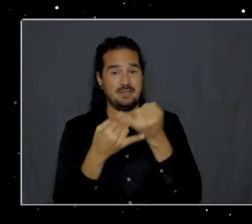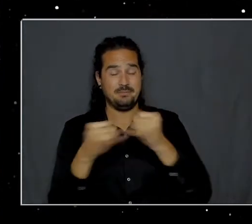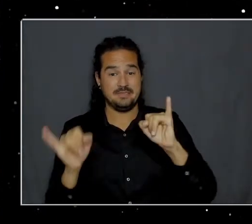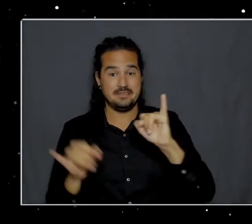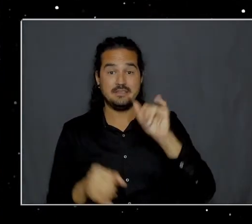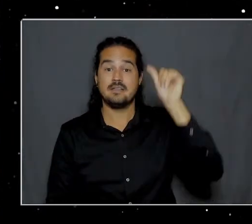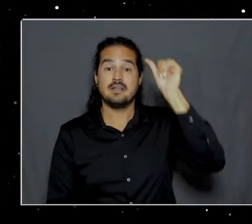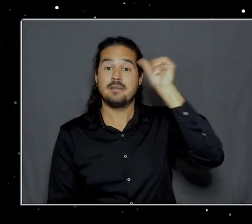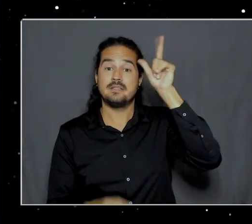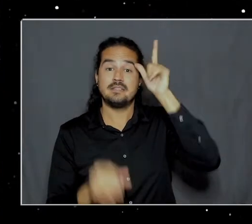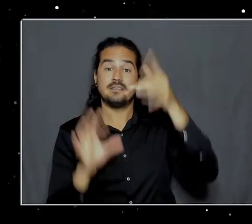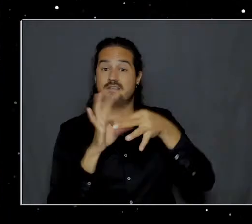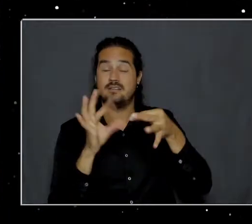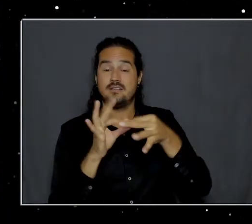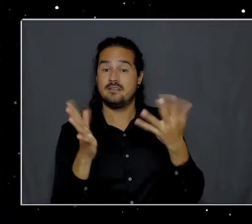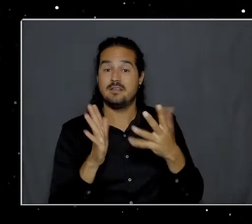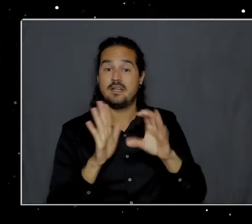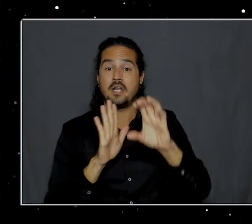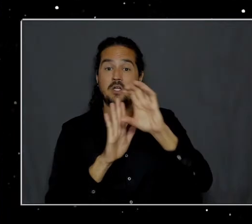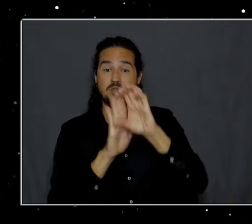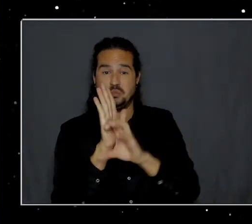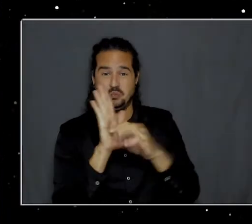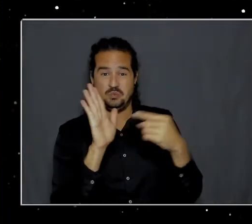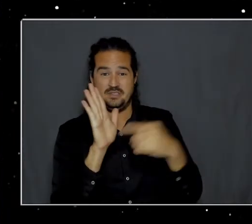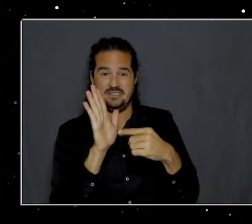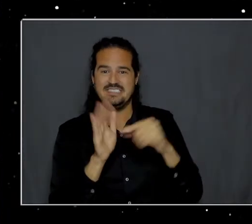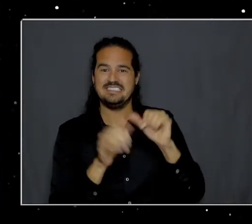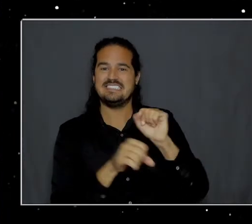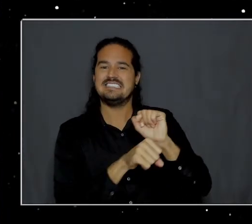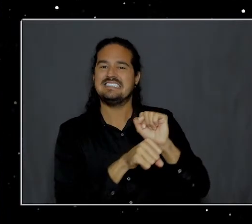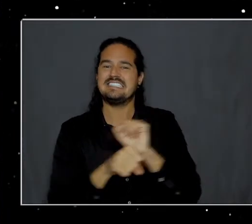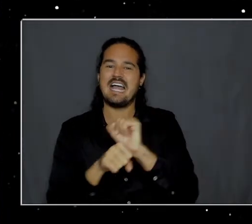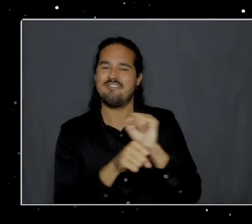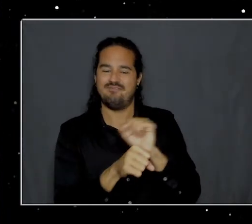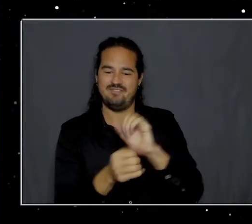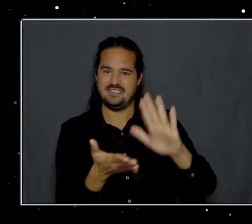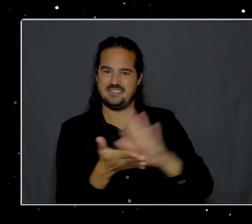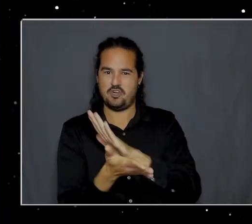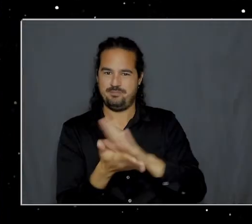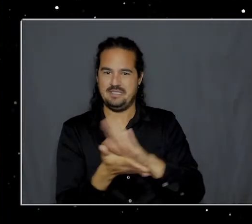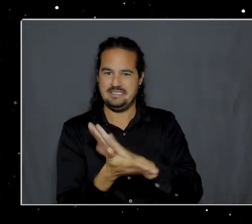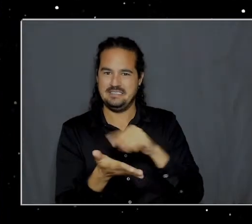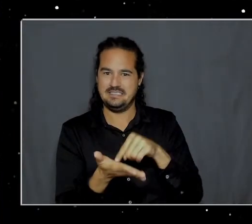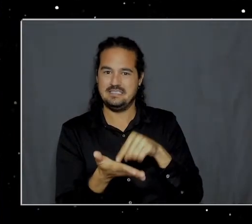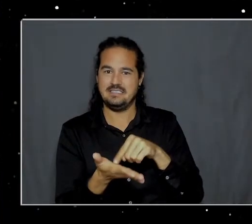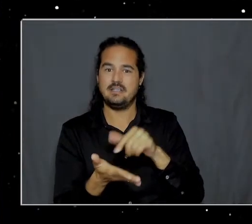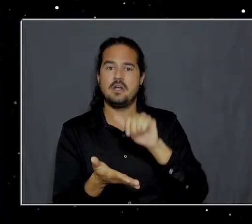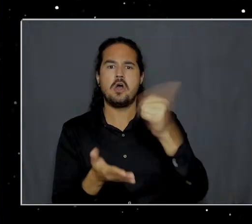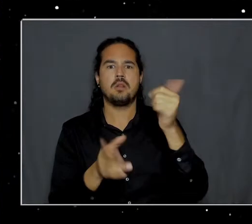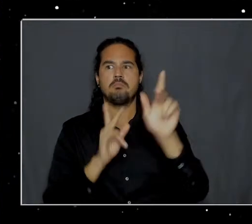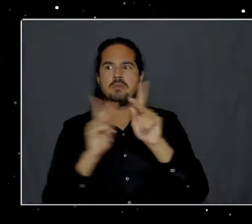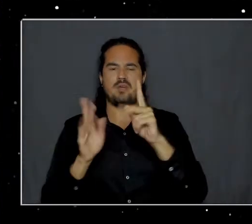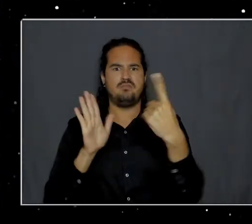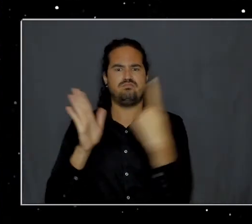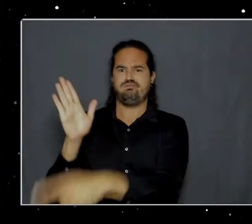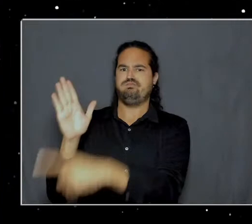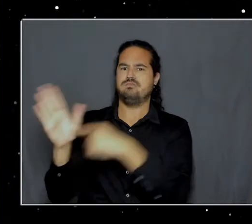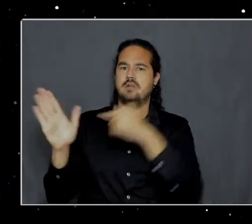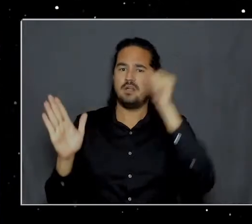BECAUSE, HE IMPLIED THAT THE CONSTITUTION WAS A SLAVE DOCUMENT, AND HE WAS CRITICIZED FOR THAT. HE KNEW WHAT HE WAS SAYING.